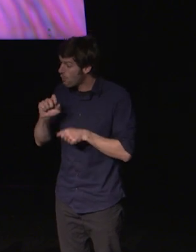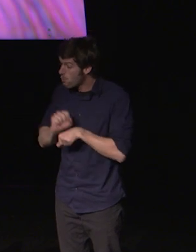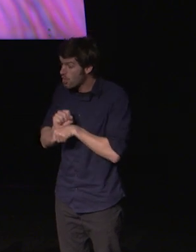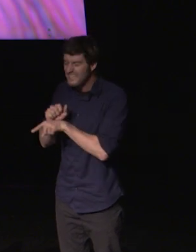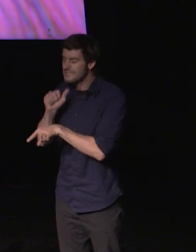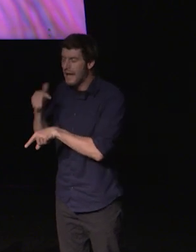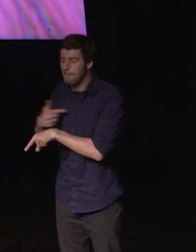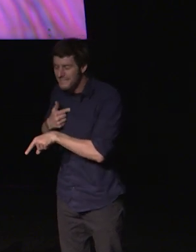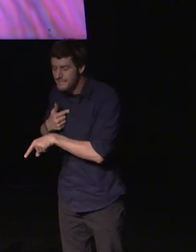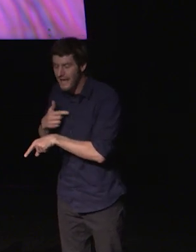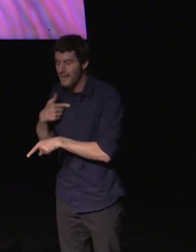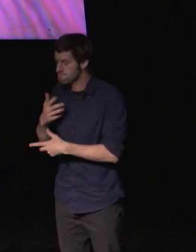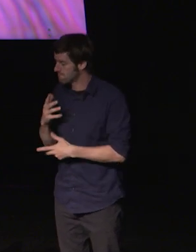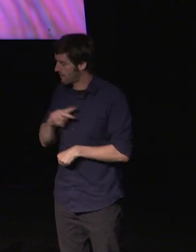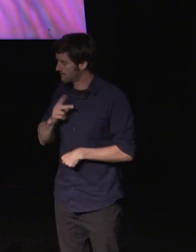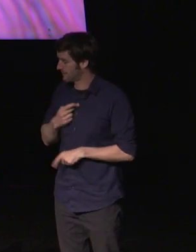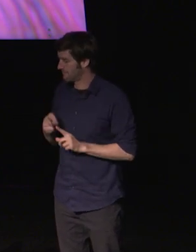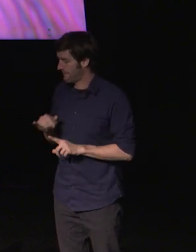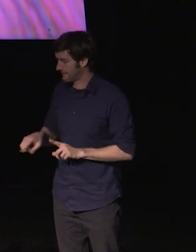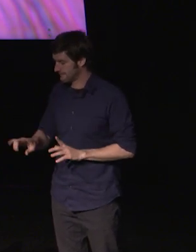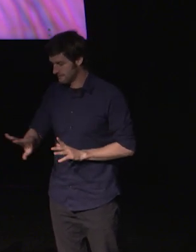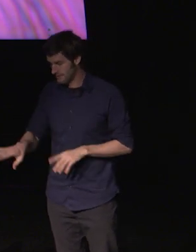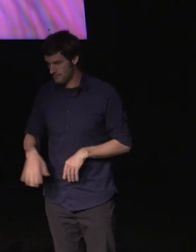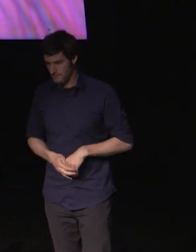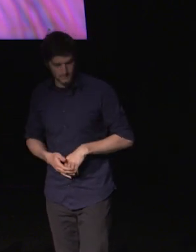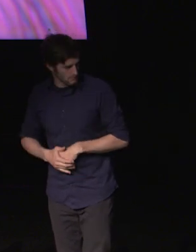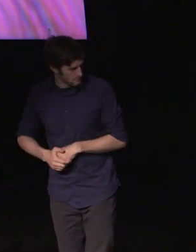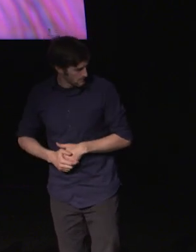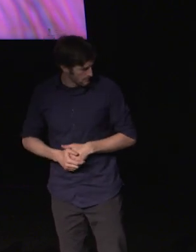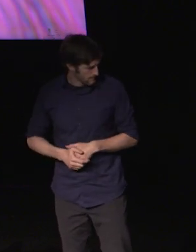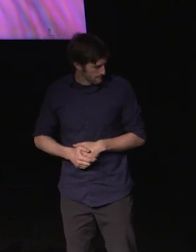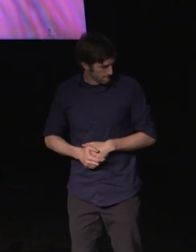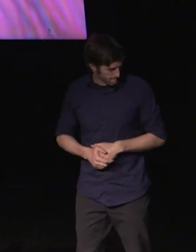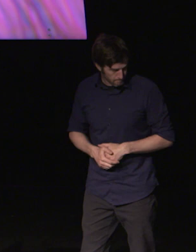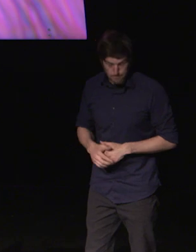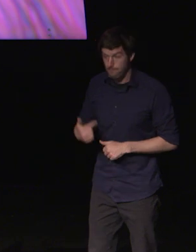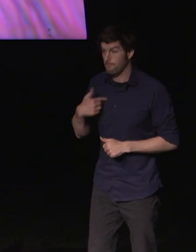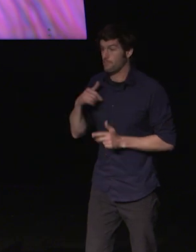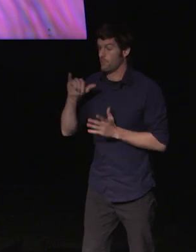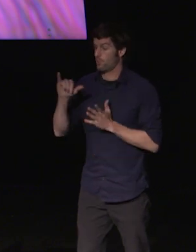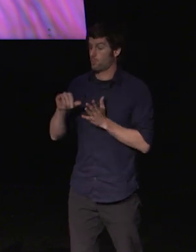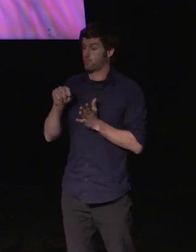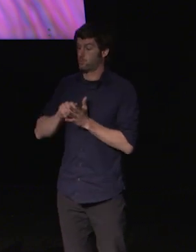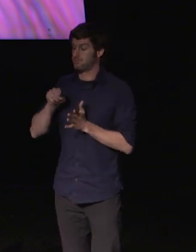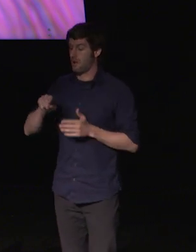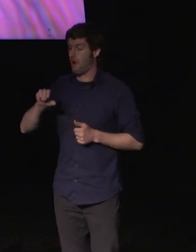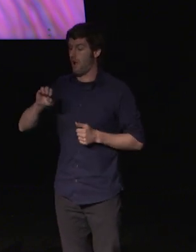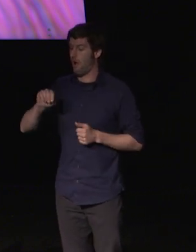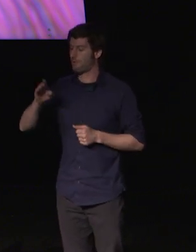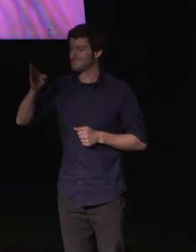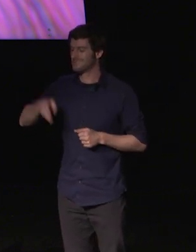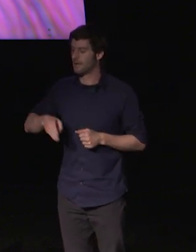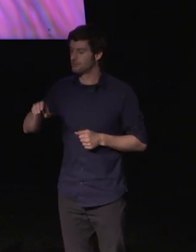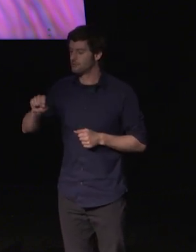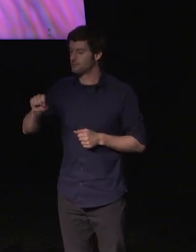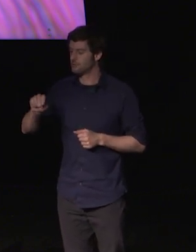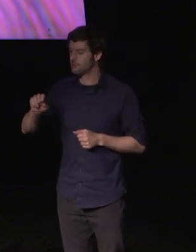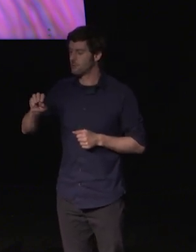Oh. AUDIENCE LAUGHS Like I said before, you can find me at youtube.com/snowball. Yes, I was able to get that URL.